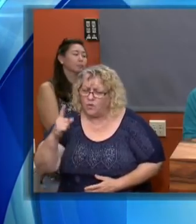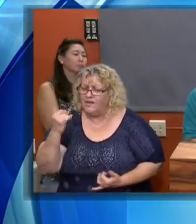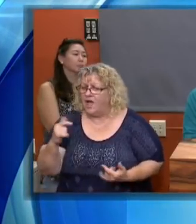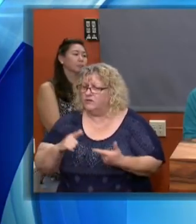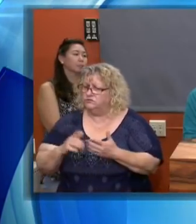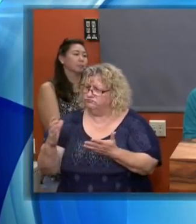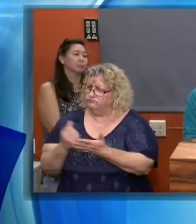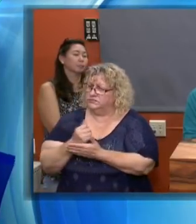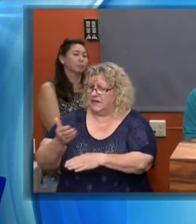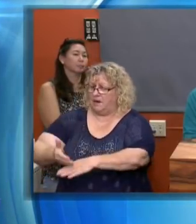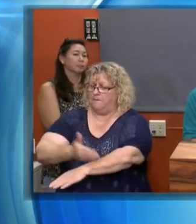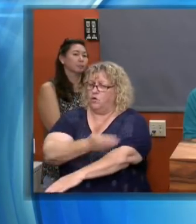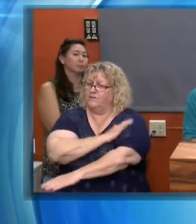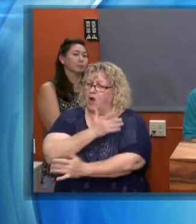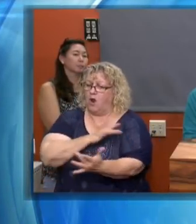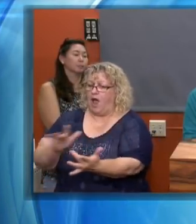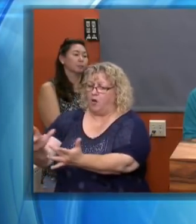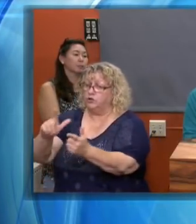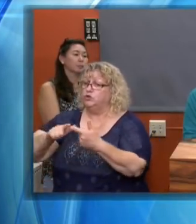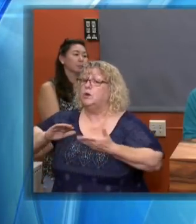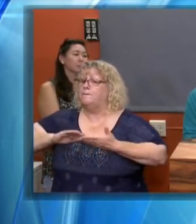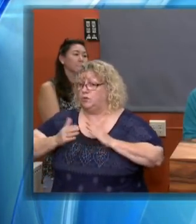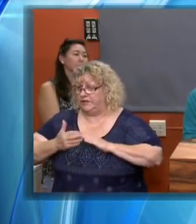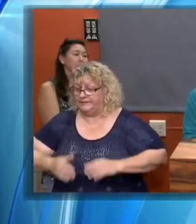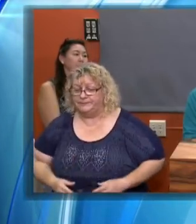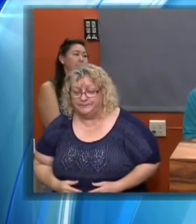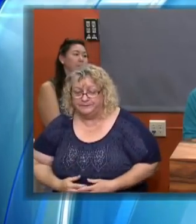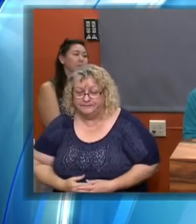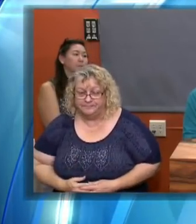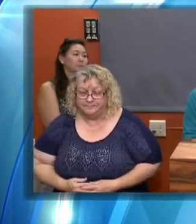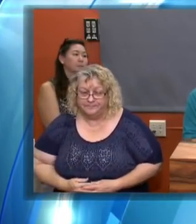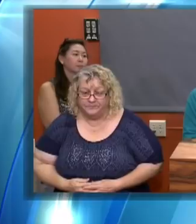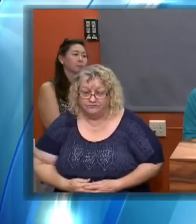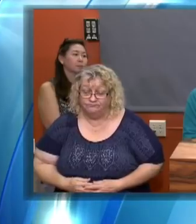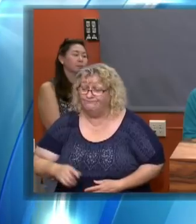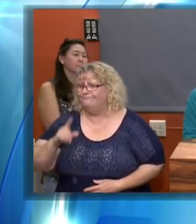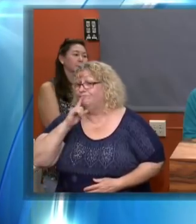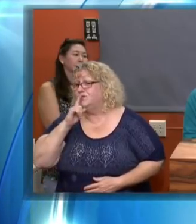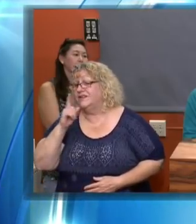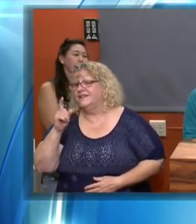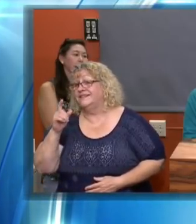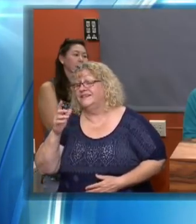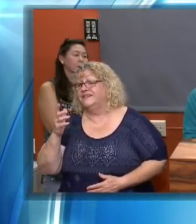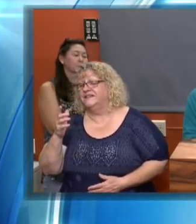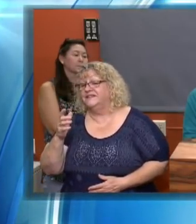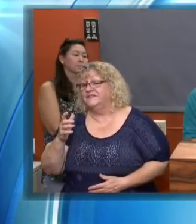BE AT THIS TIME. YOU KNOW, IT'S AN OPPORTUNITY FOR US TO IMPROVE OUTREACH.